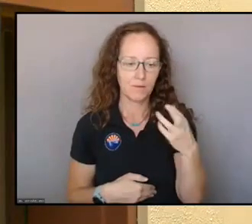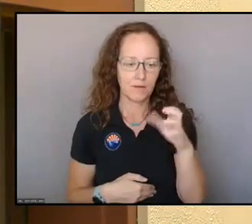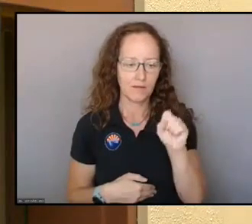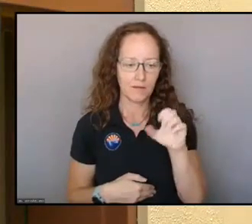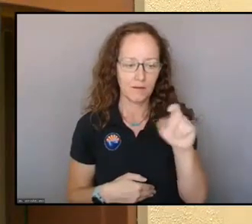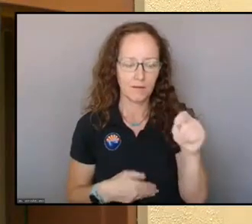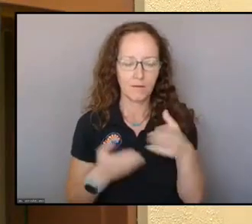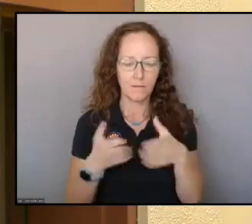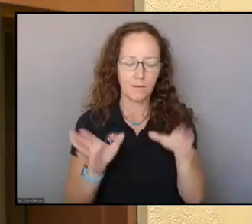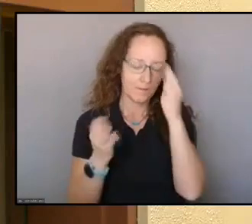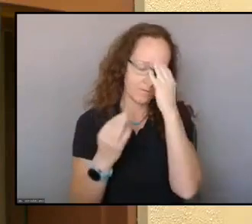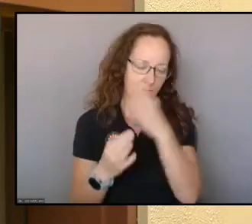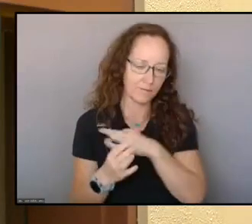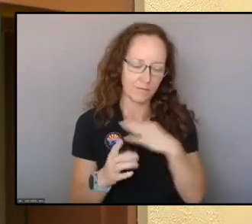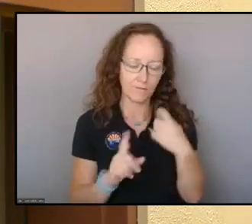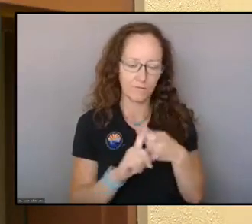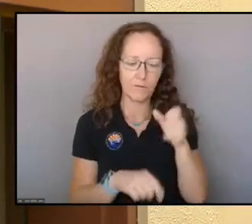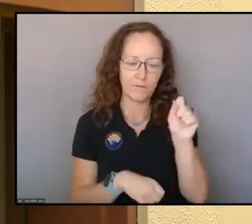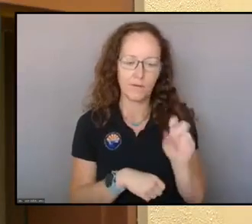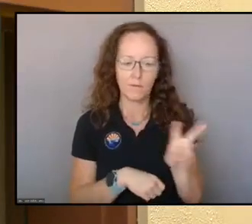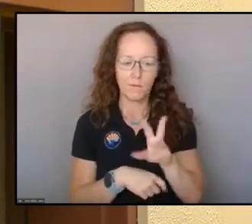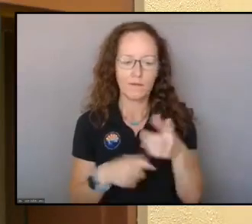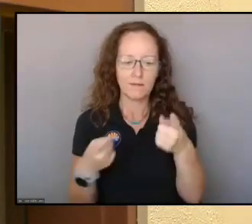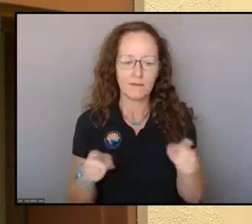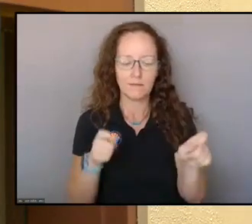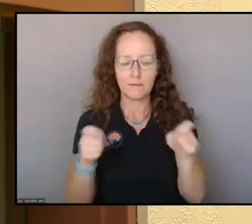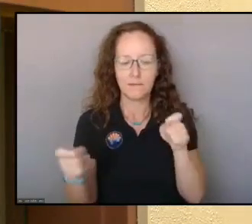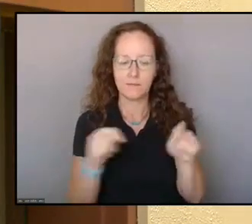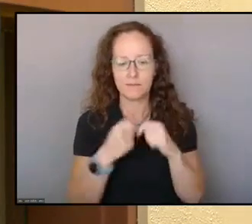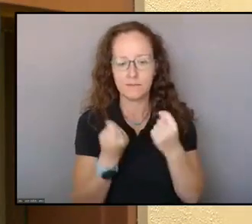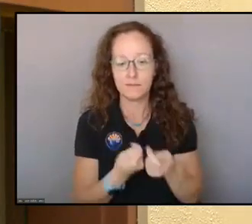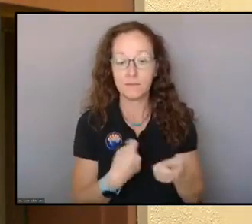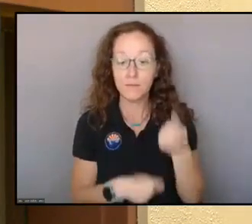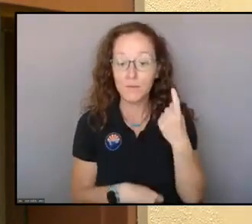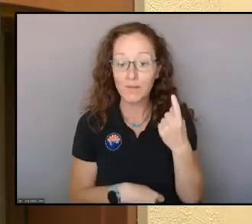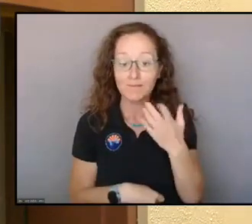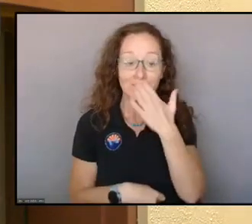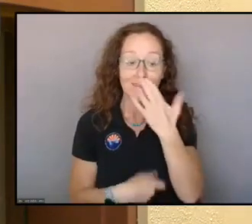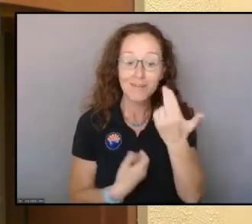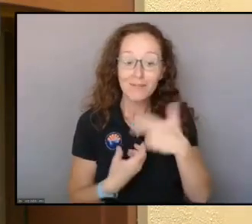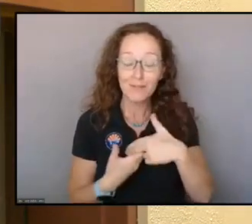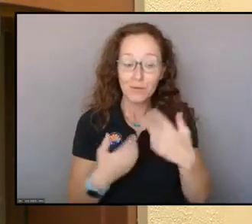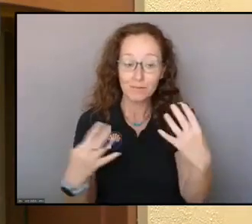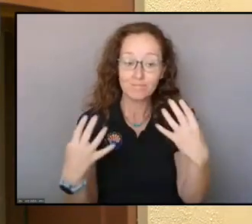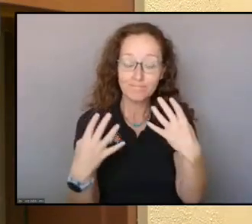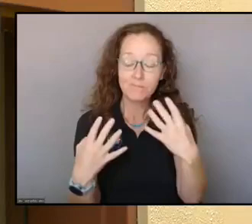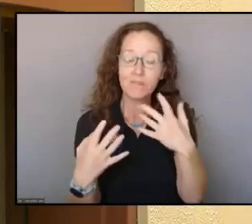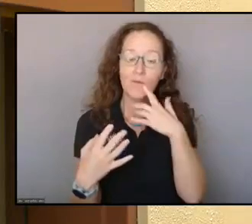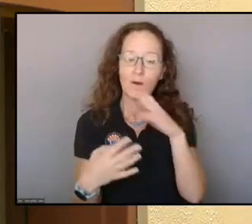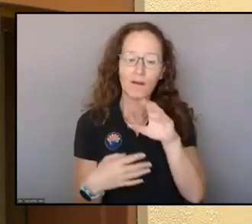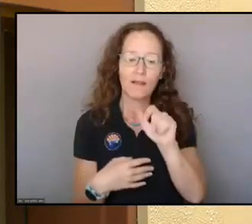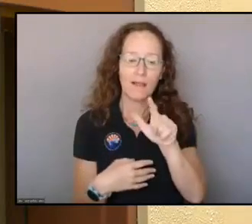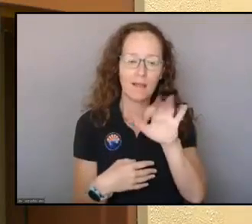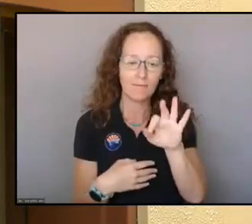WITH SOUTHWEST INCIDENT MANAGEMENT TEAM 1. THANK YOU FOR JOINING US FOR THE CALF CANYON AND